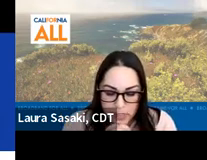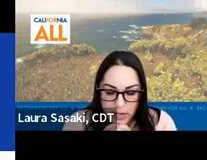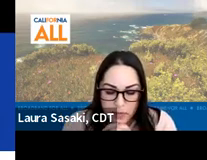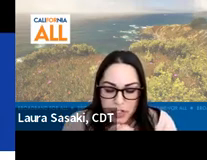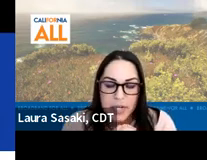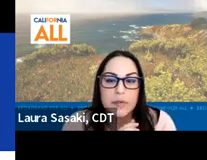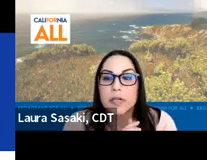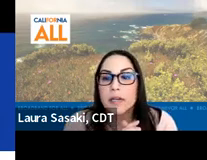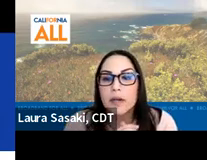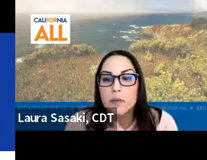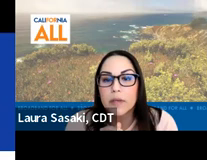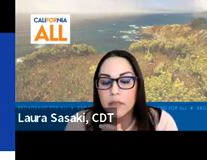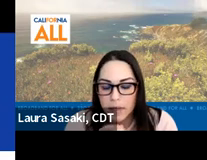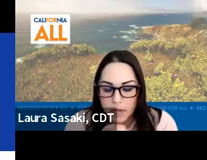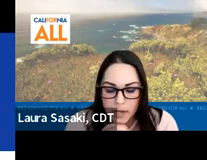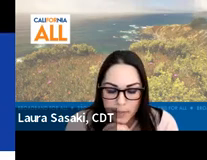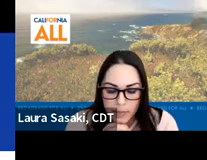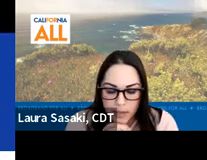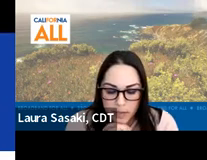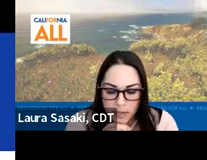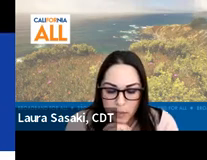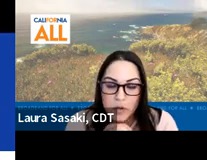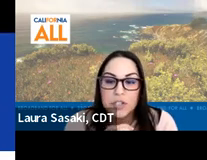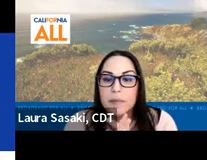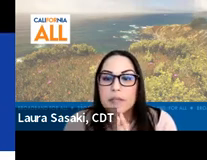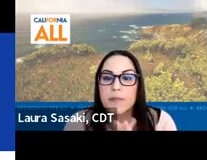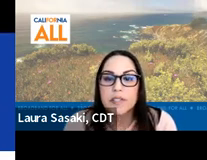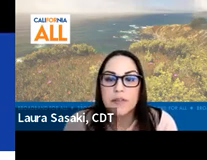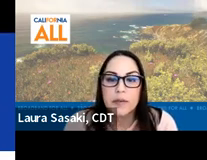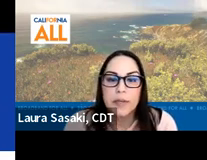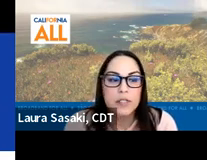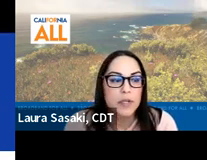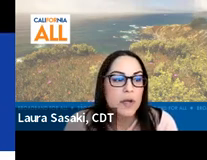just thinking of what Shade was talking about with the workshops that they've been developing. And so